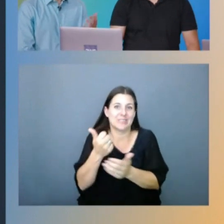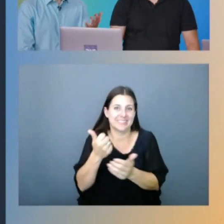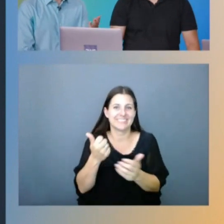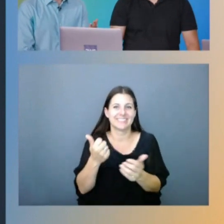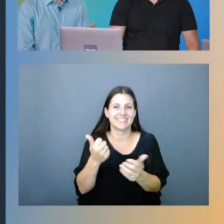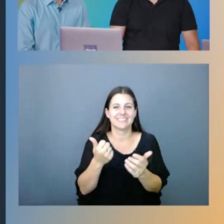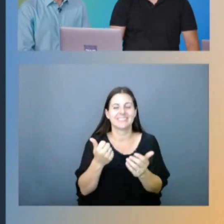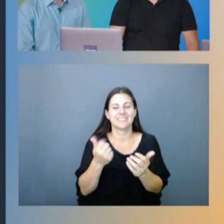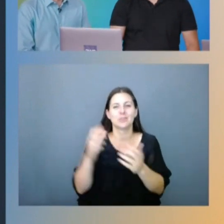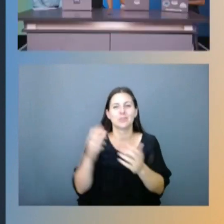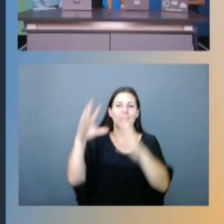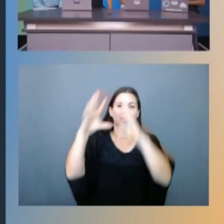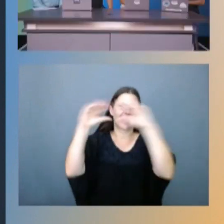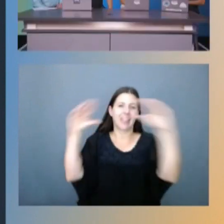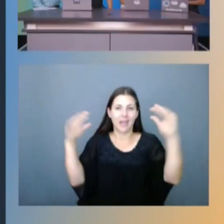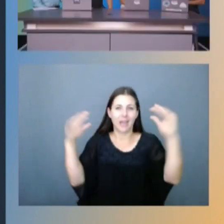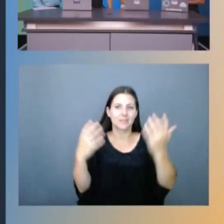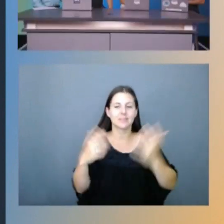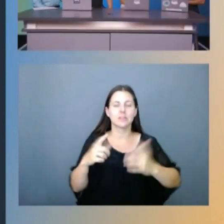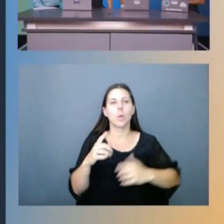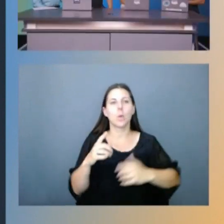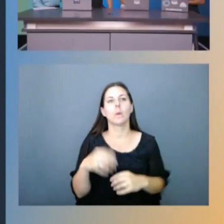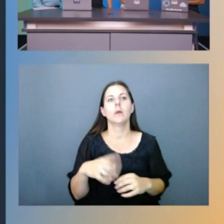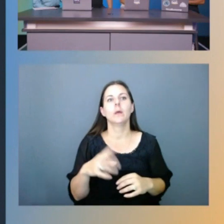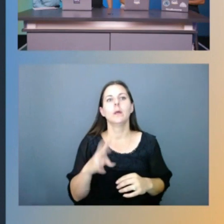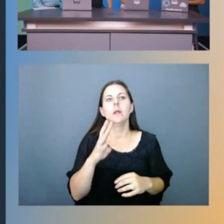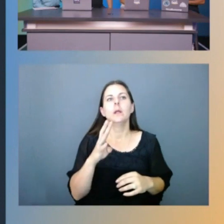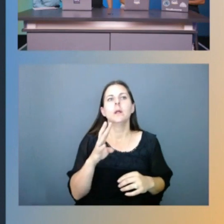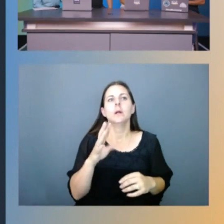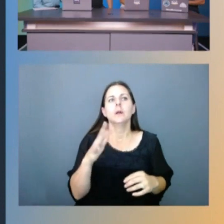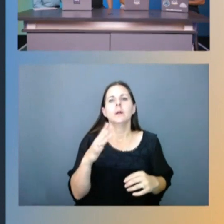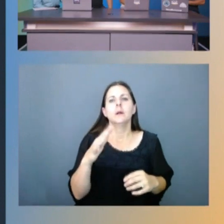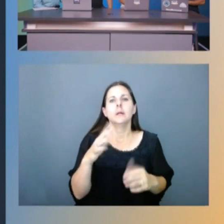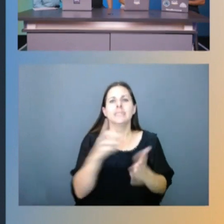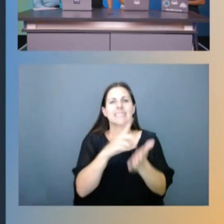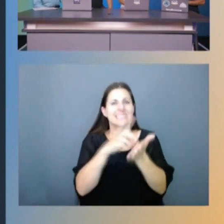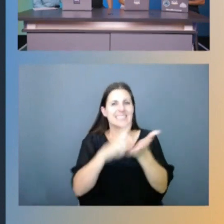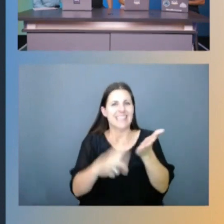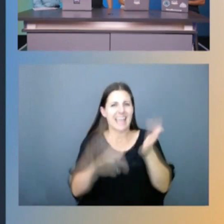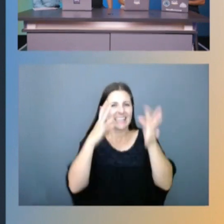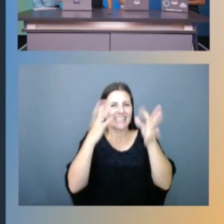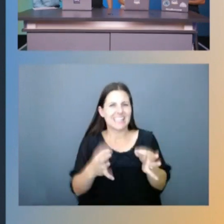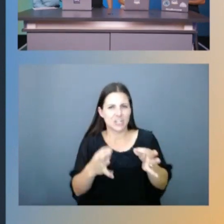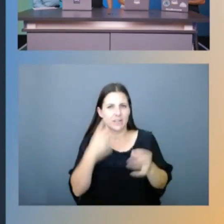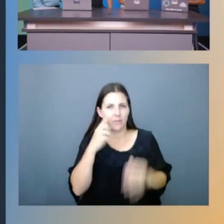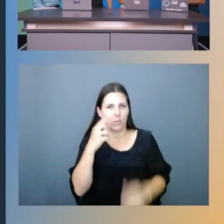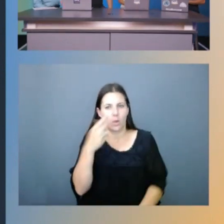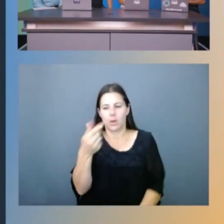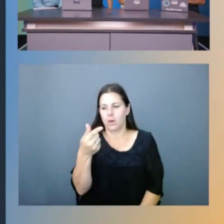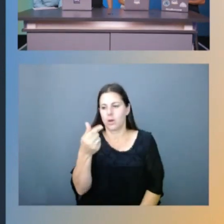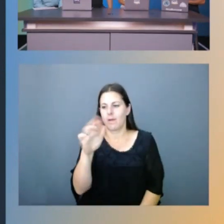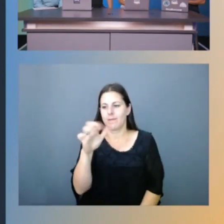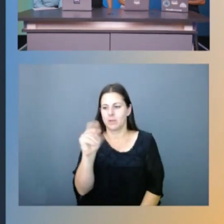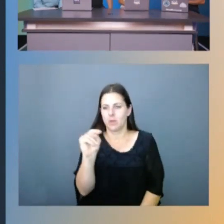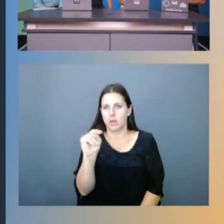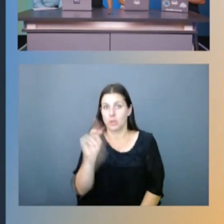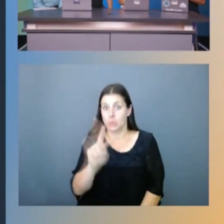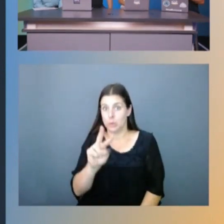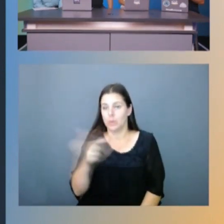Let's talk about some of the design decisions that we made with Graviton2 and Graviton3 to improve the performance. Sure.